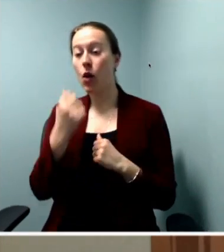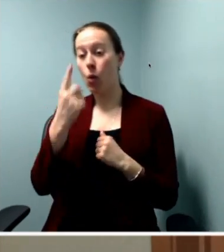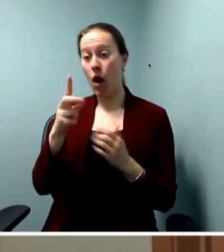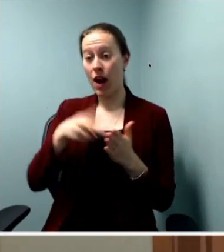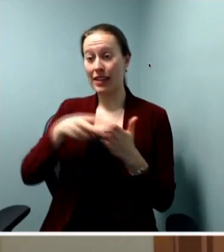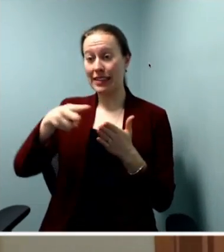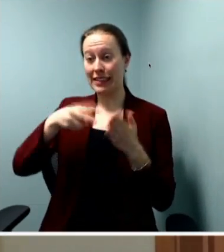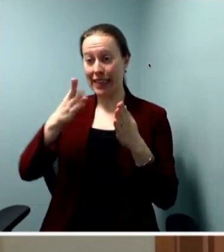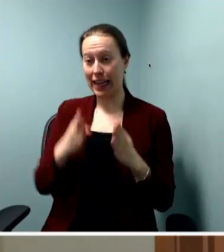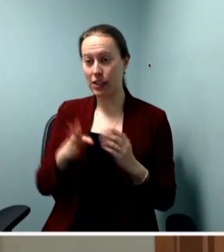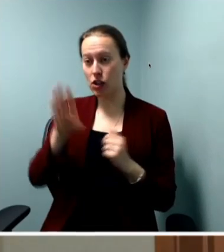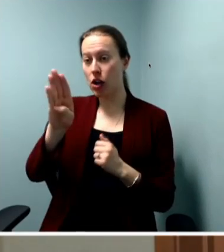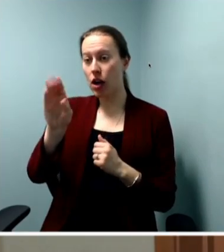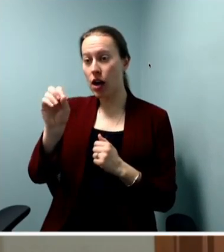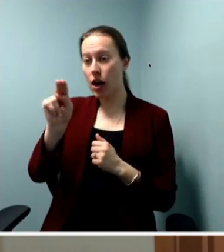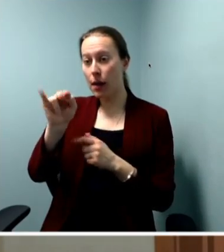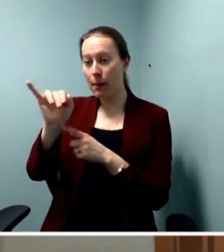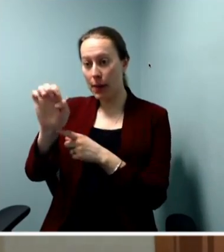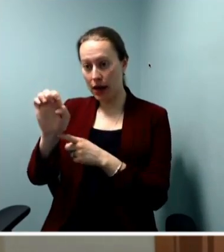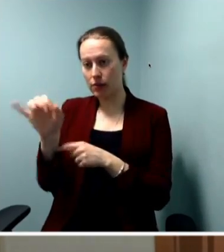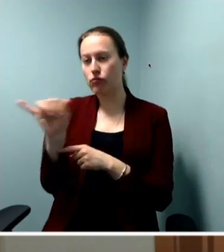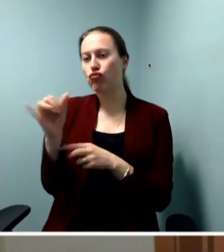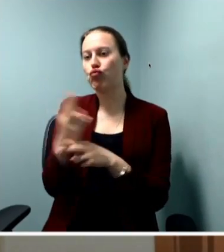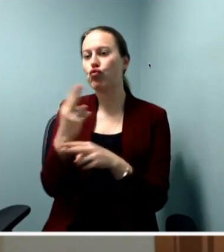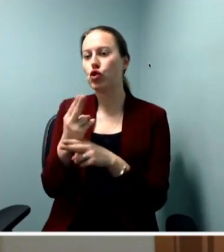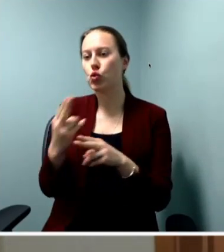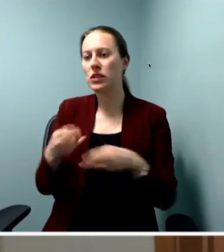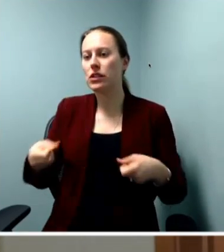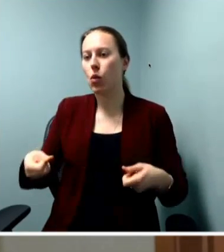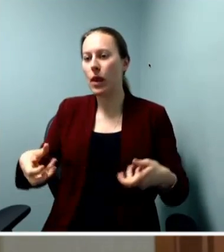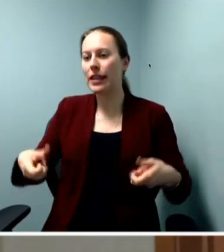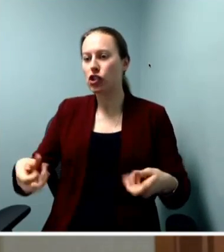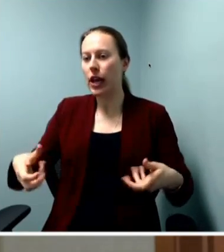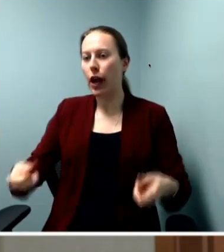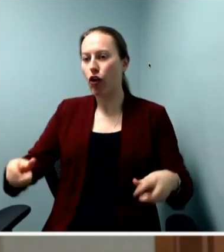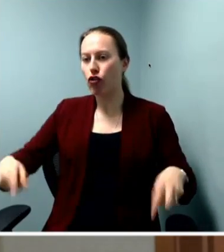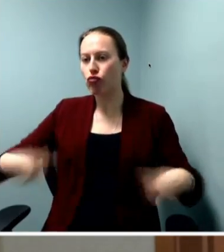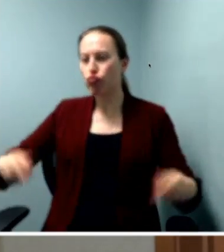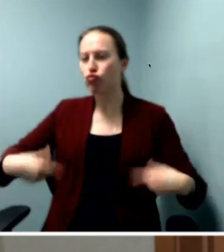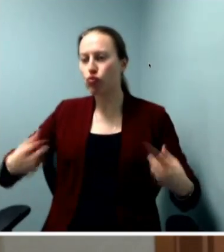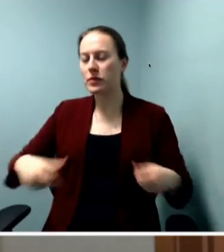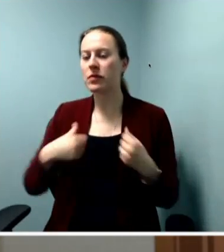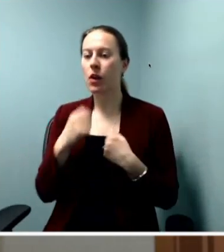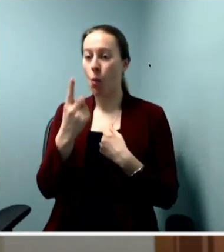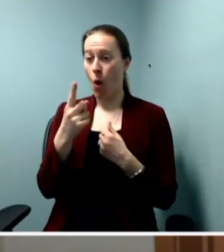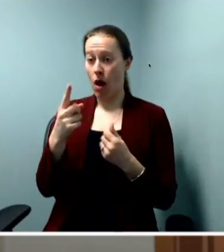in one of the dance pieces she was lifted onto a couch.